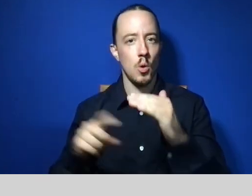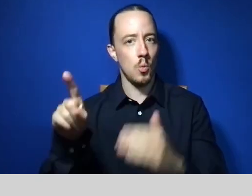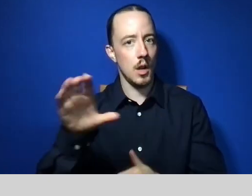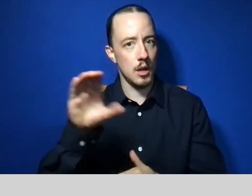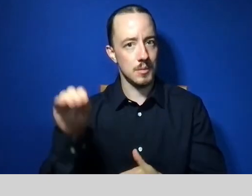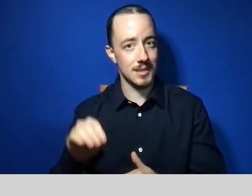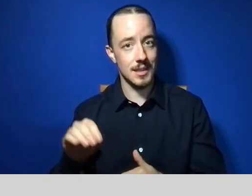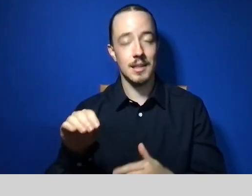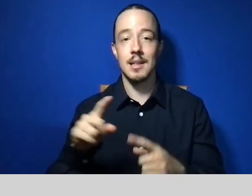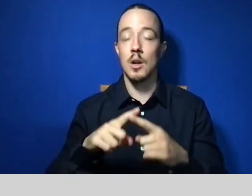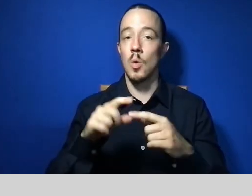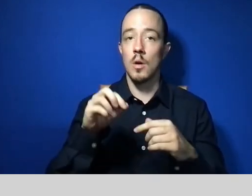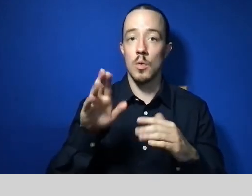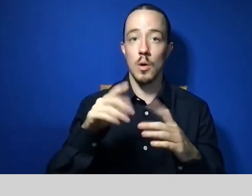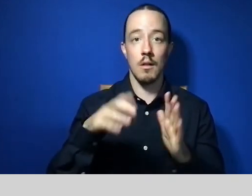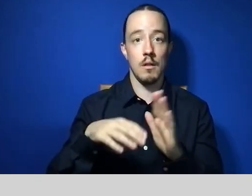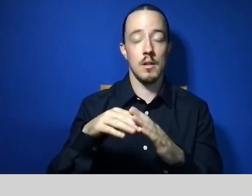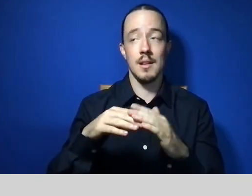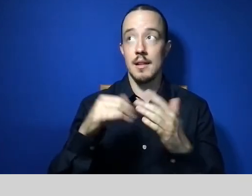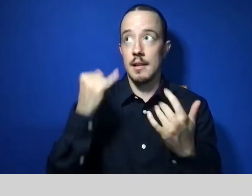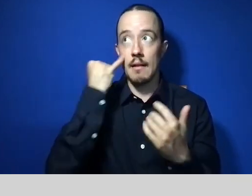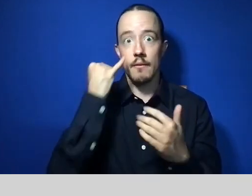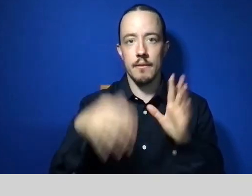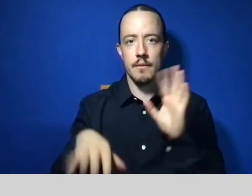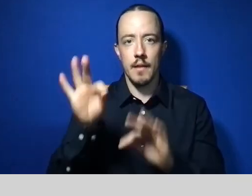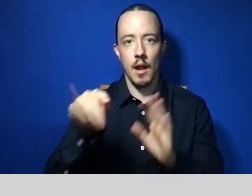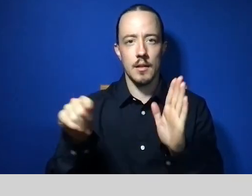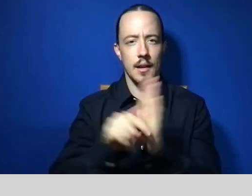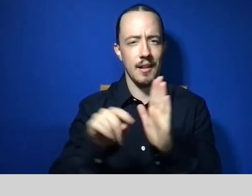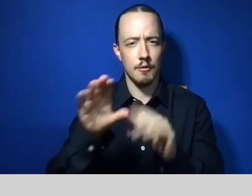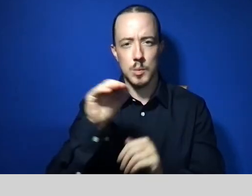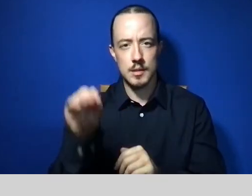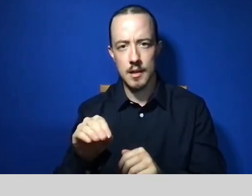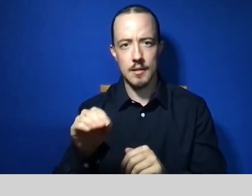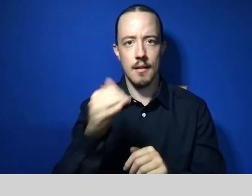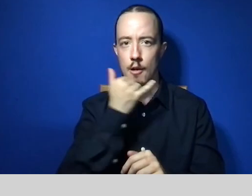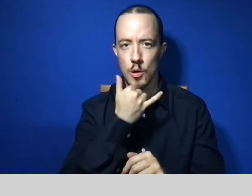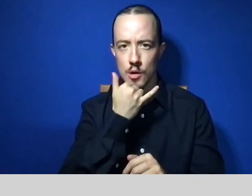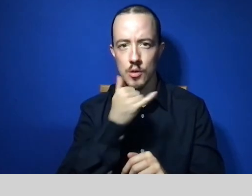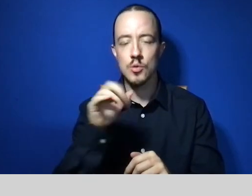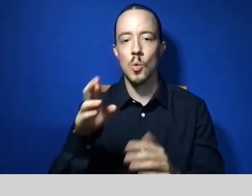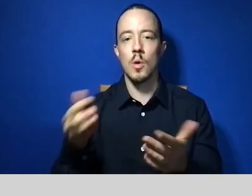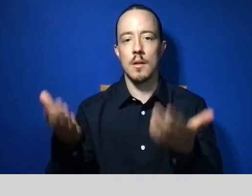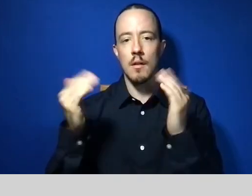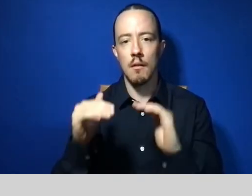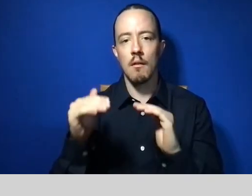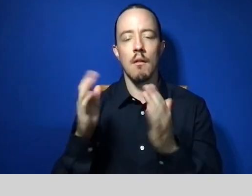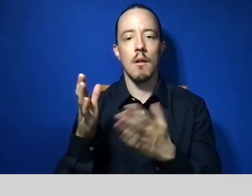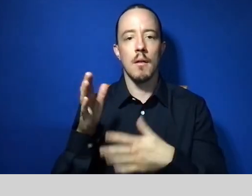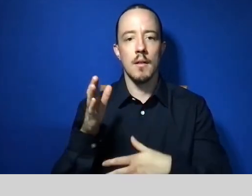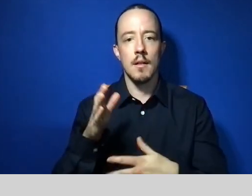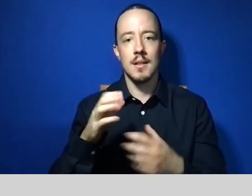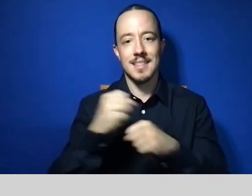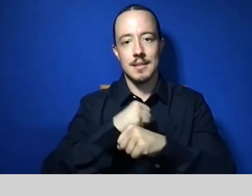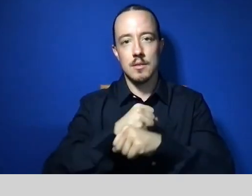below a hundred percent, above 0%, if working at means and distributions, do those seem relatively consistent